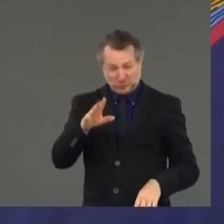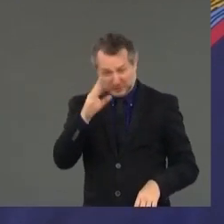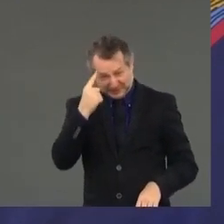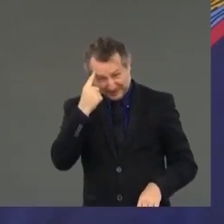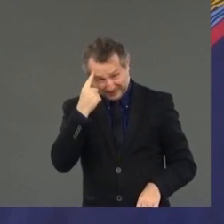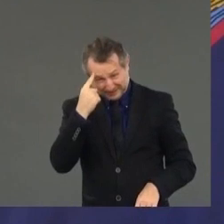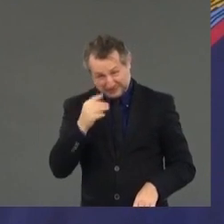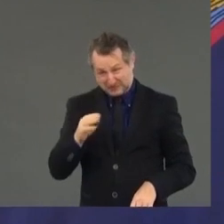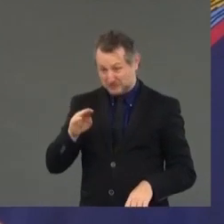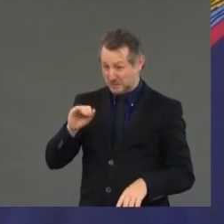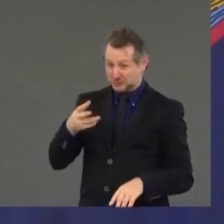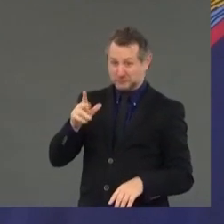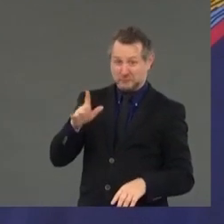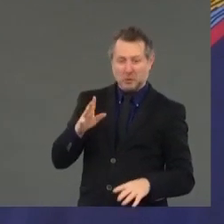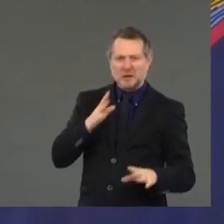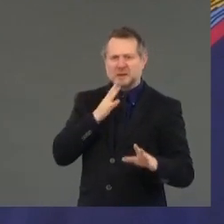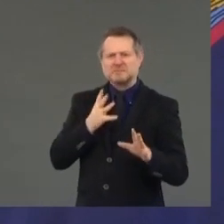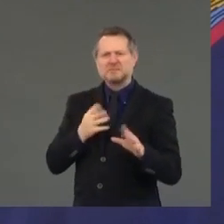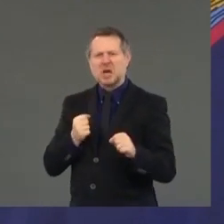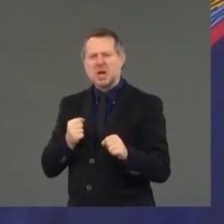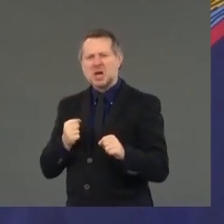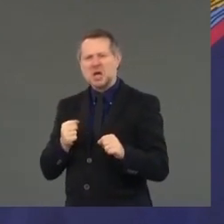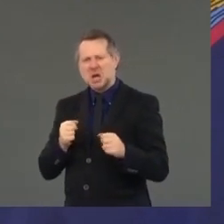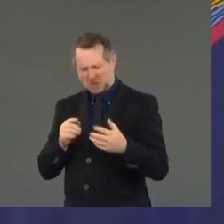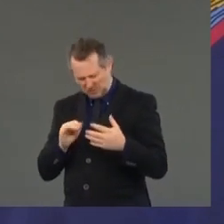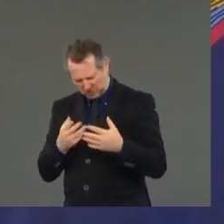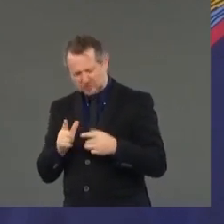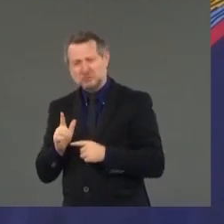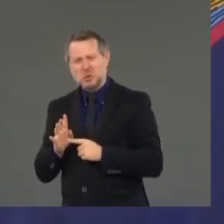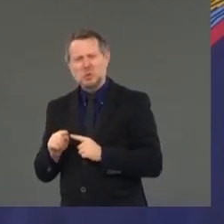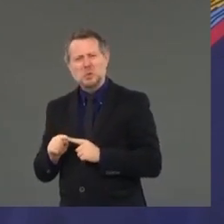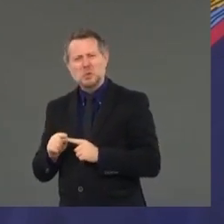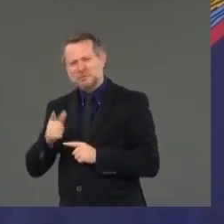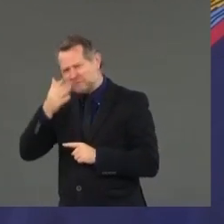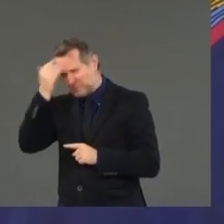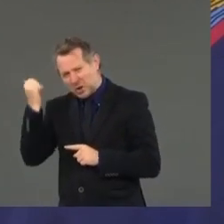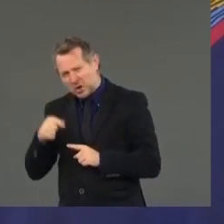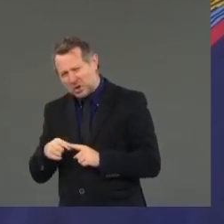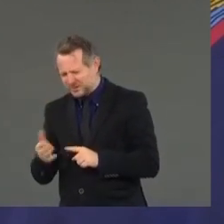THINK ABOUT IT. MARCH 24th.